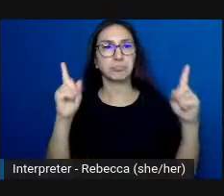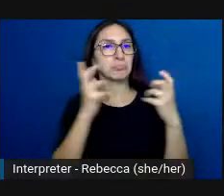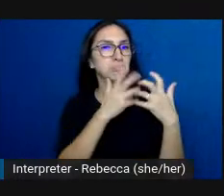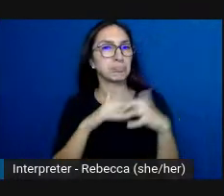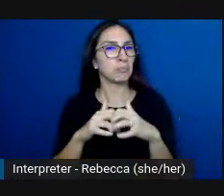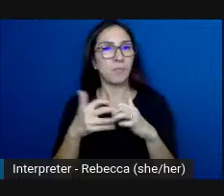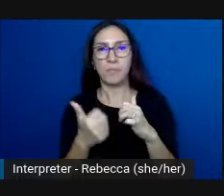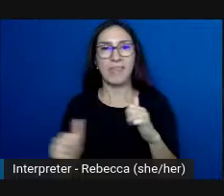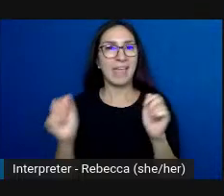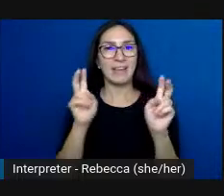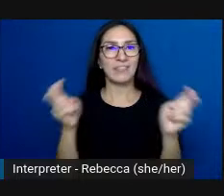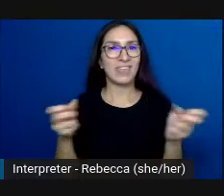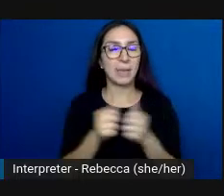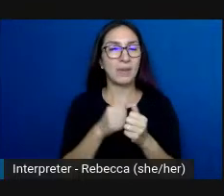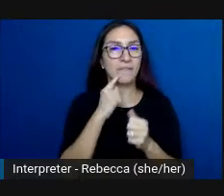creates semantic HTML inside WordPress and if you change the